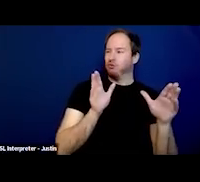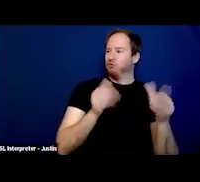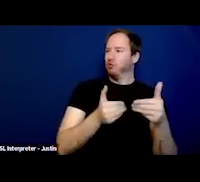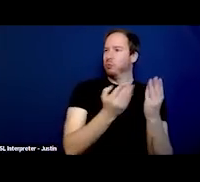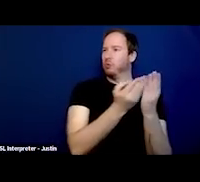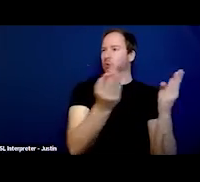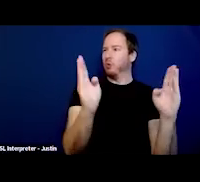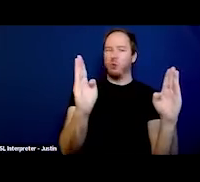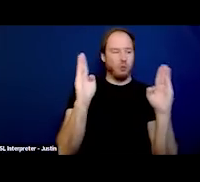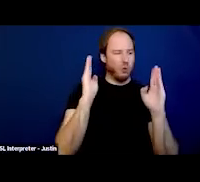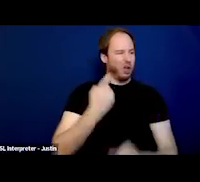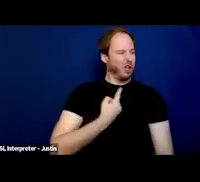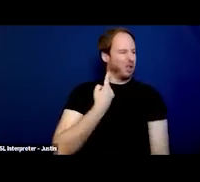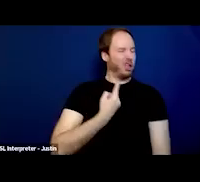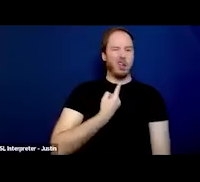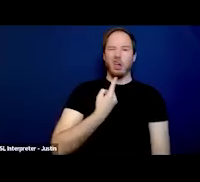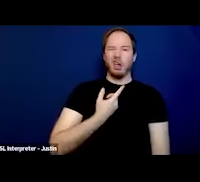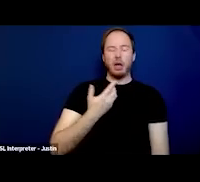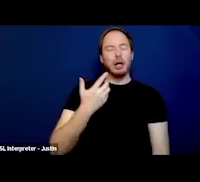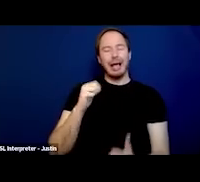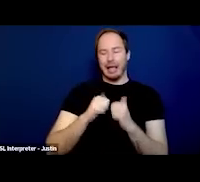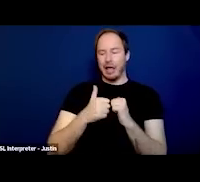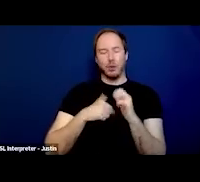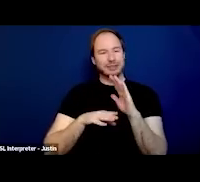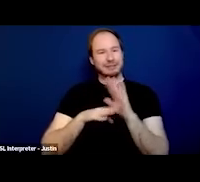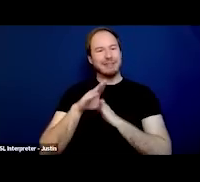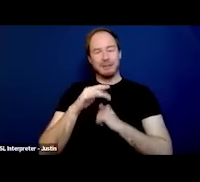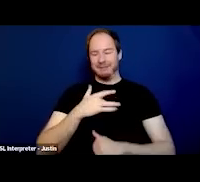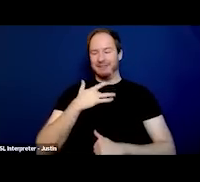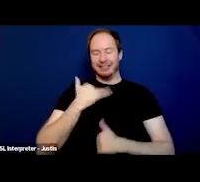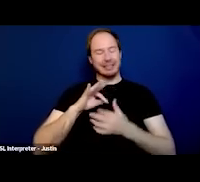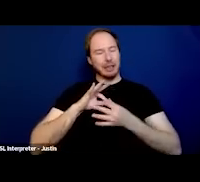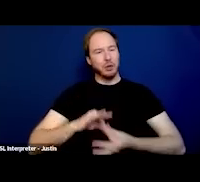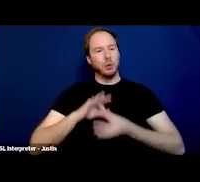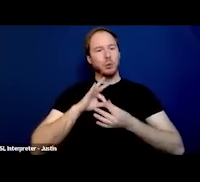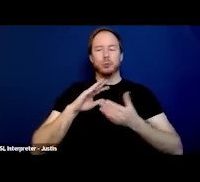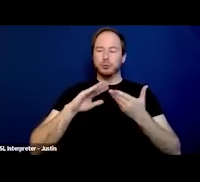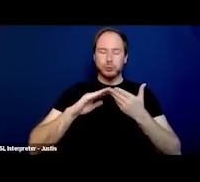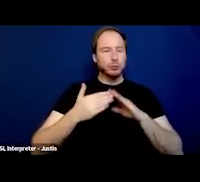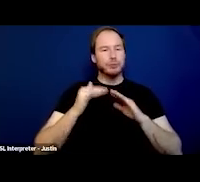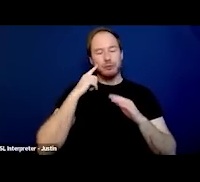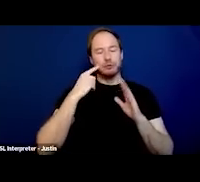So if we can build community through groups, or town halls, or things like that,